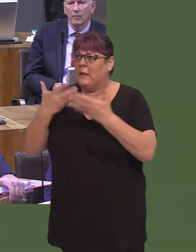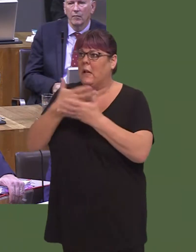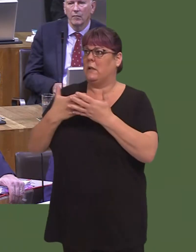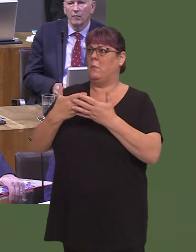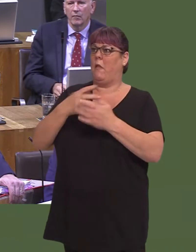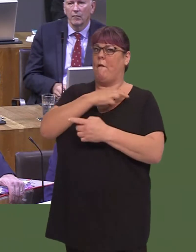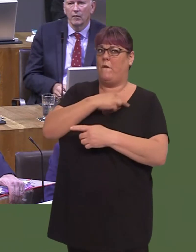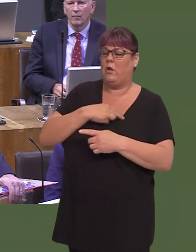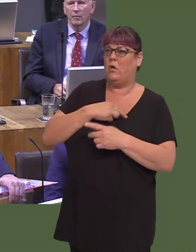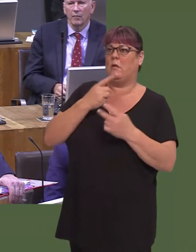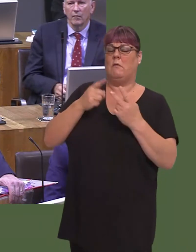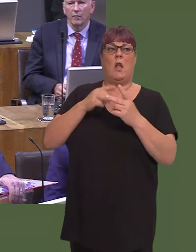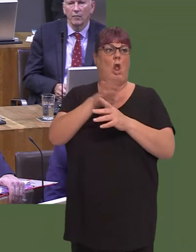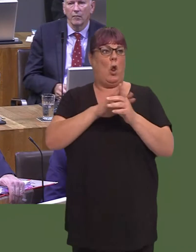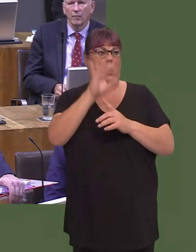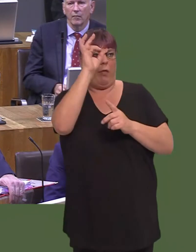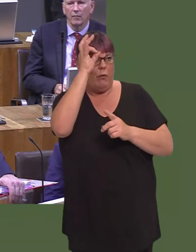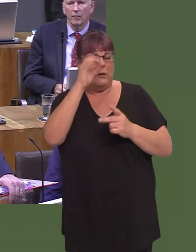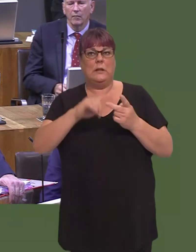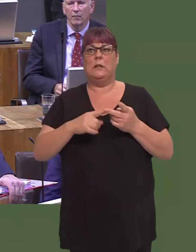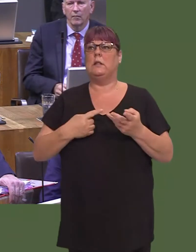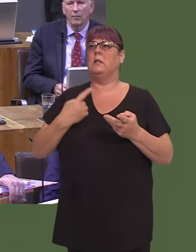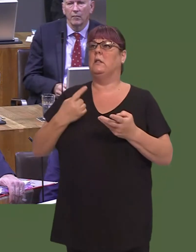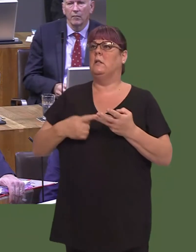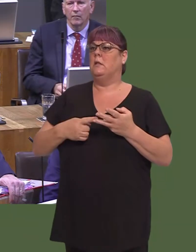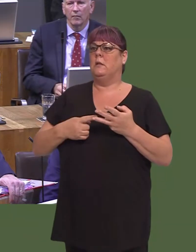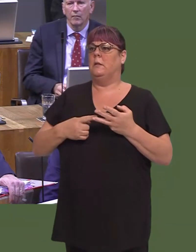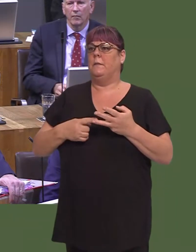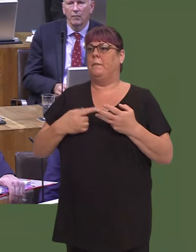by a Welsh Labour Government via the Abolition of the Right to Buy and Associated Rights